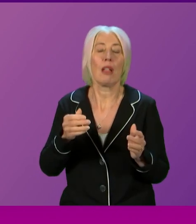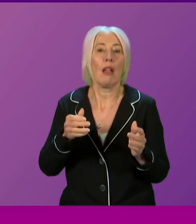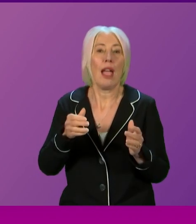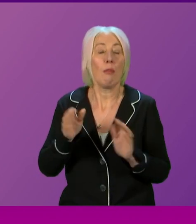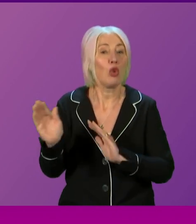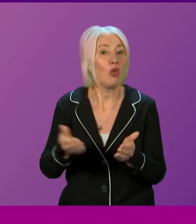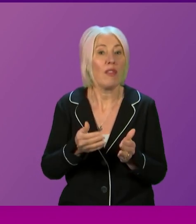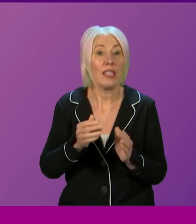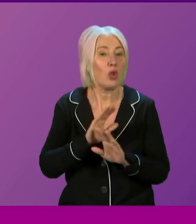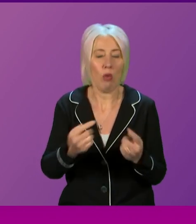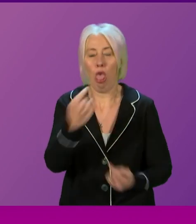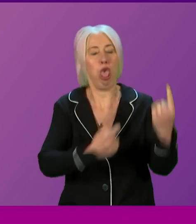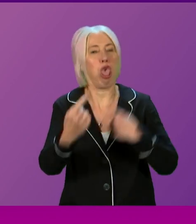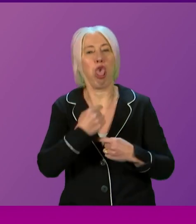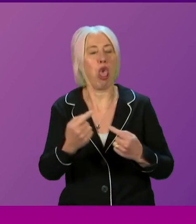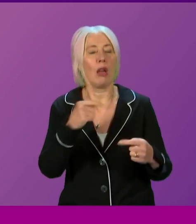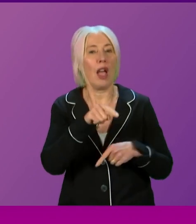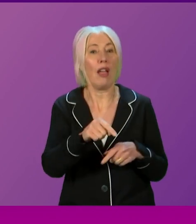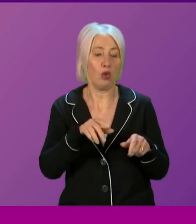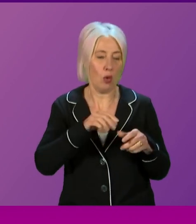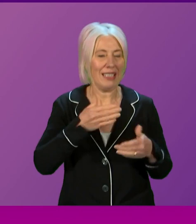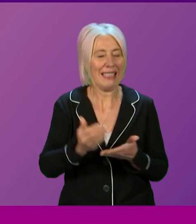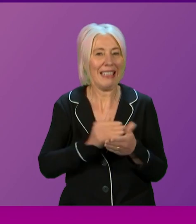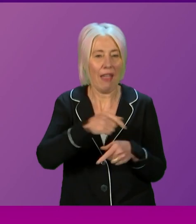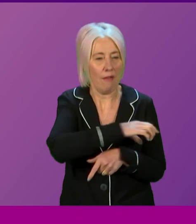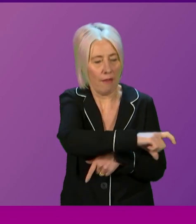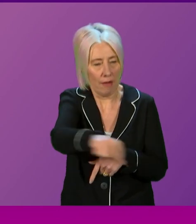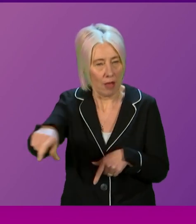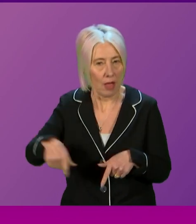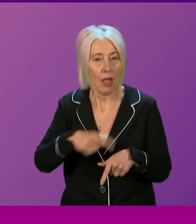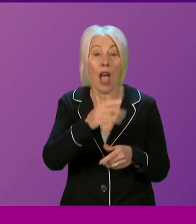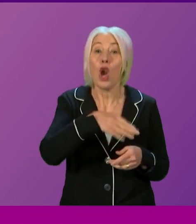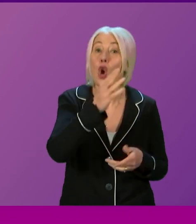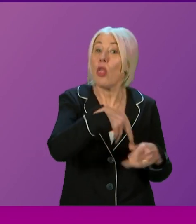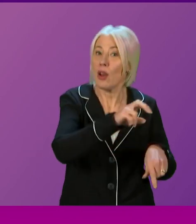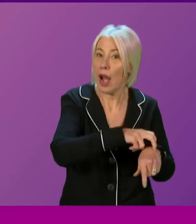The Scottish Government is considering very carefully the detail of that judgment, and